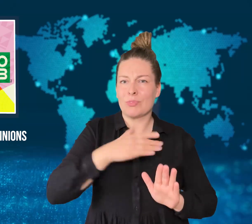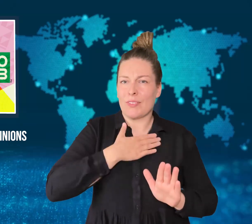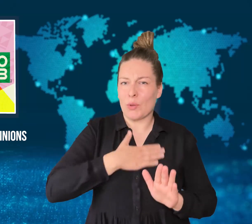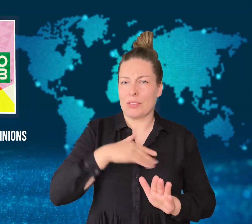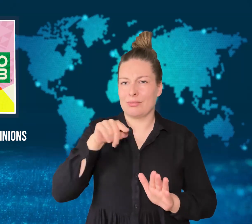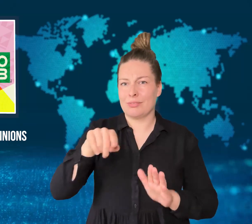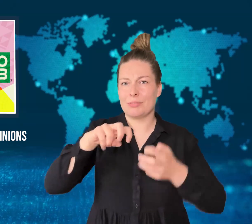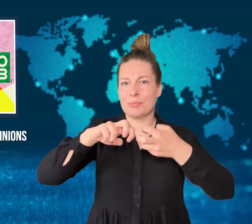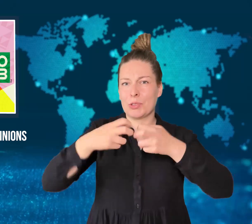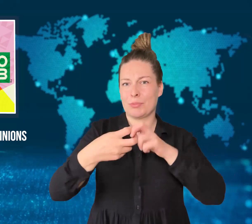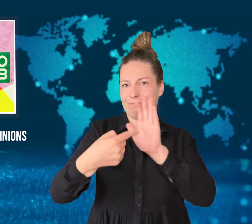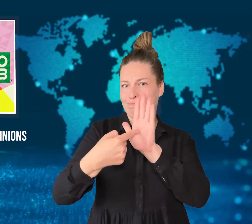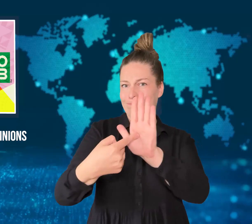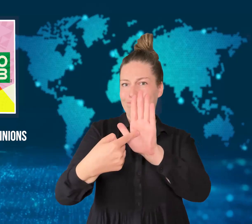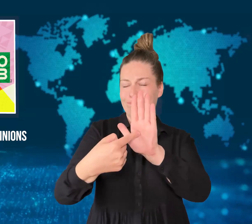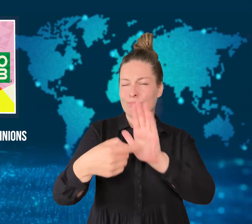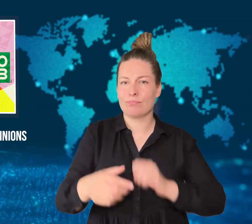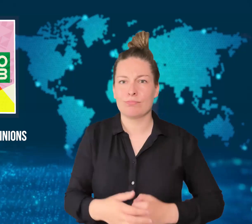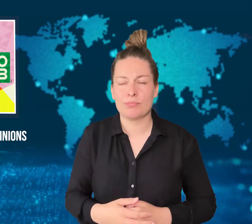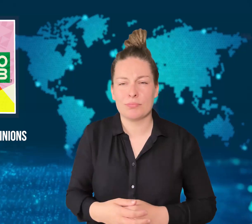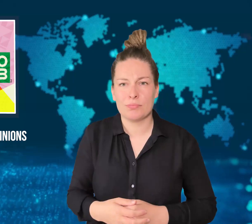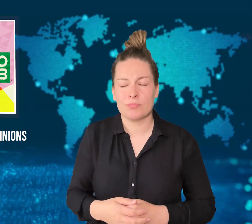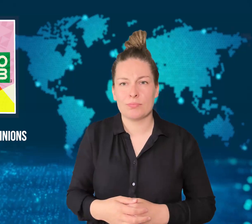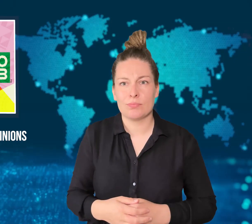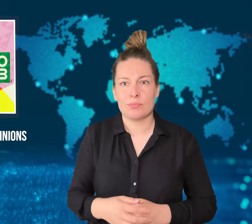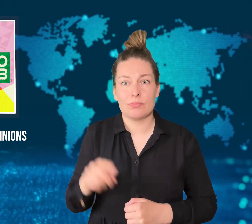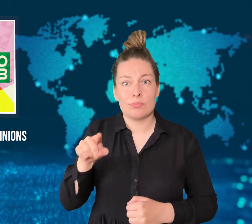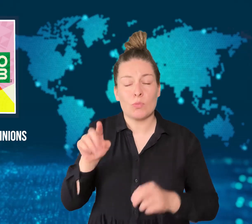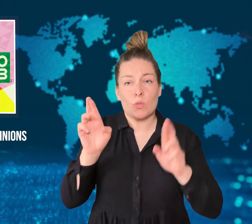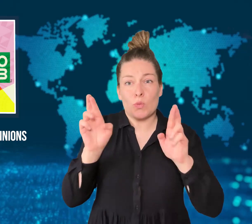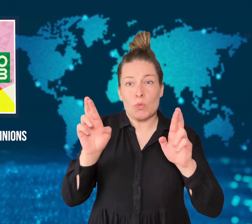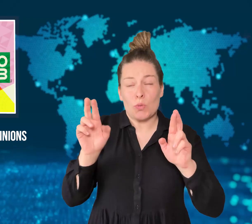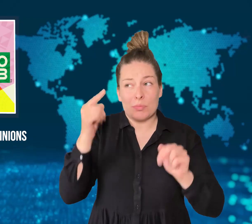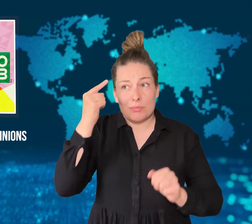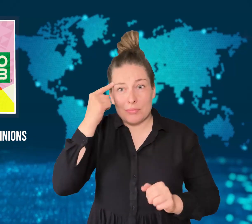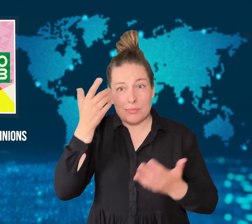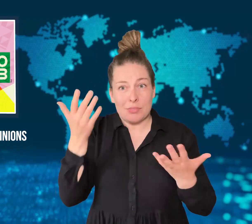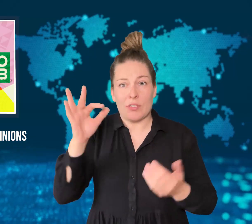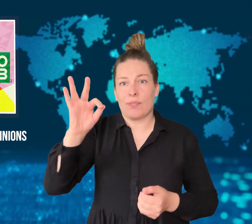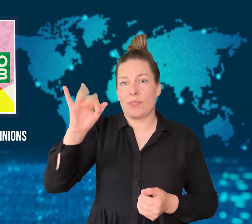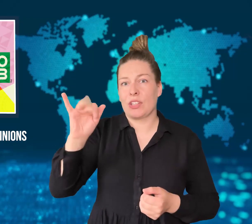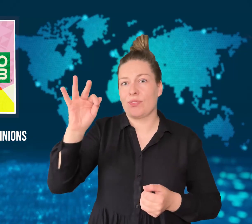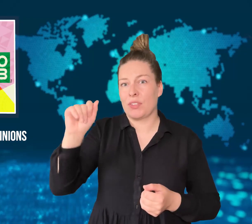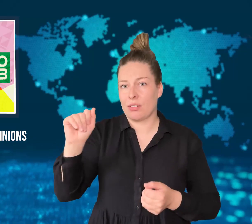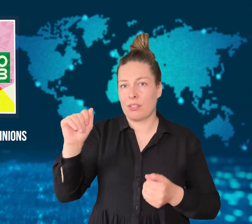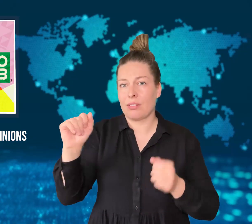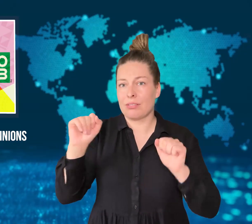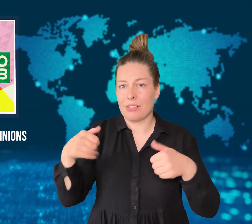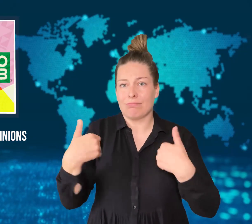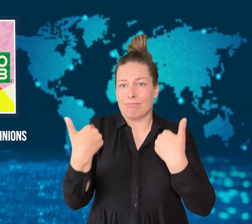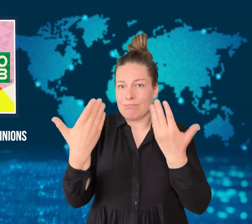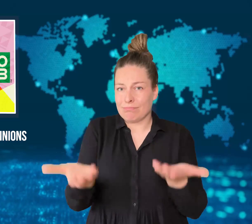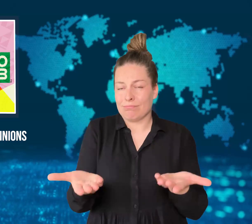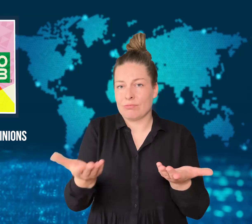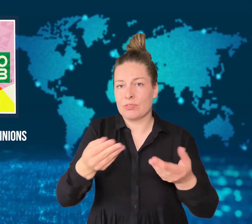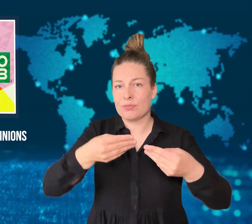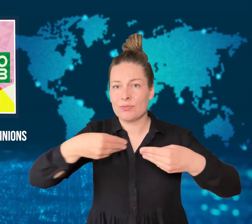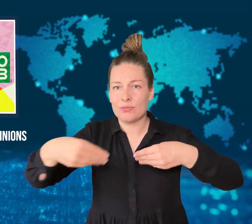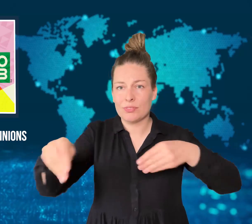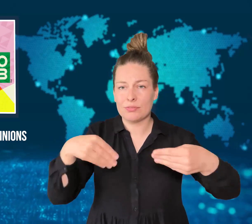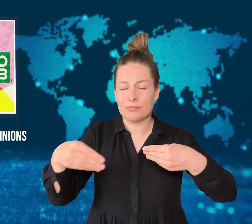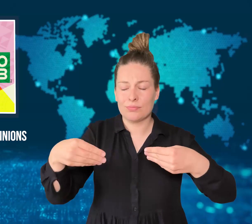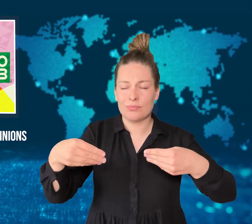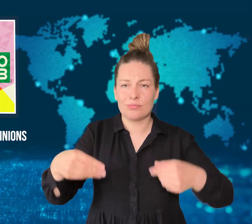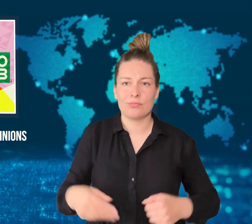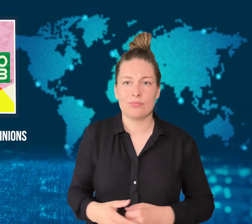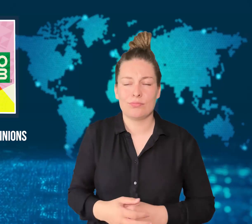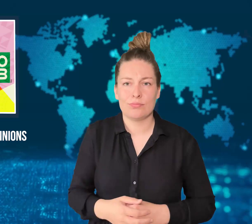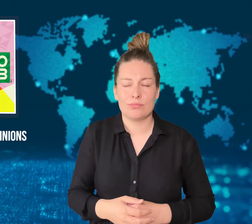He hopes FIFA will show flexibility in this.